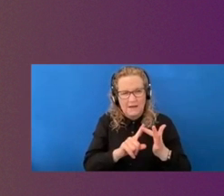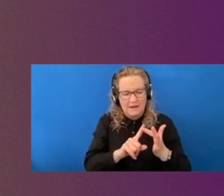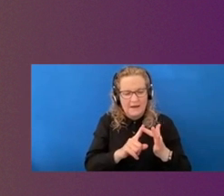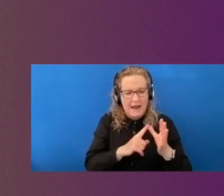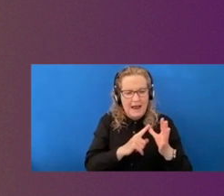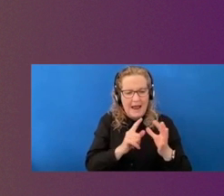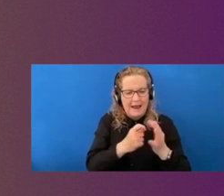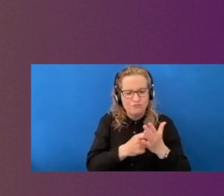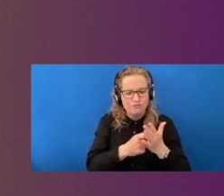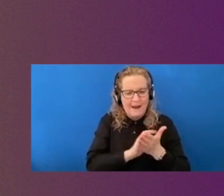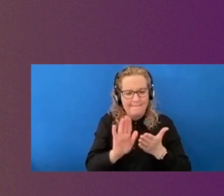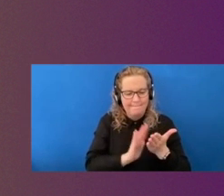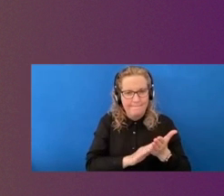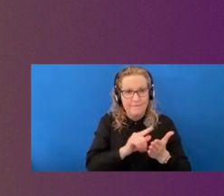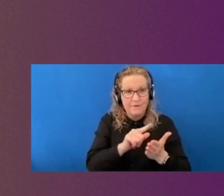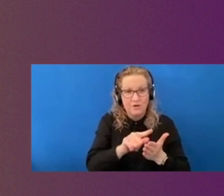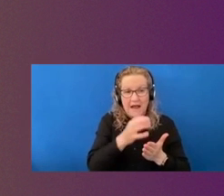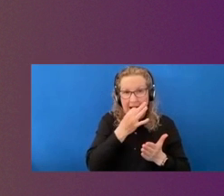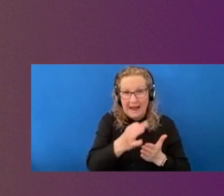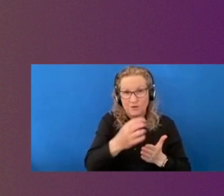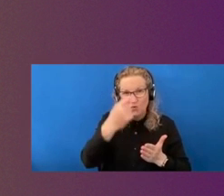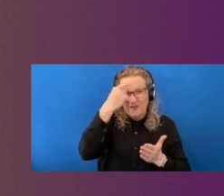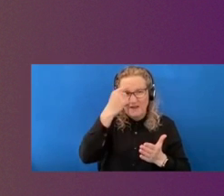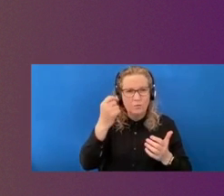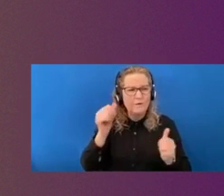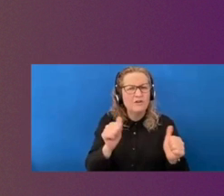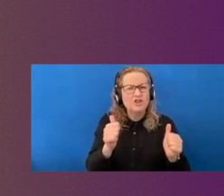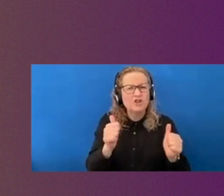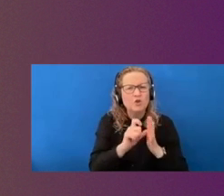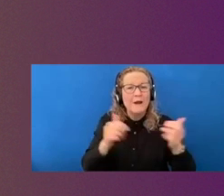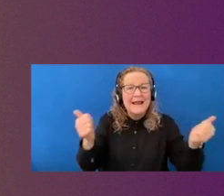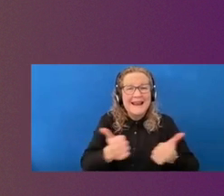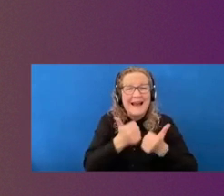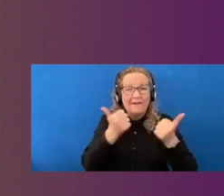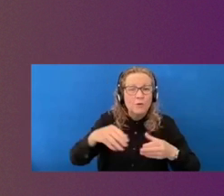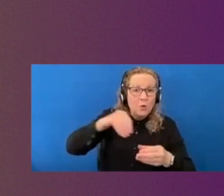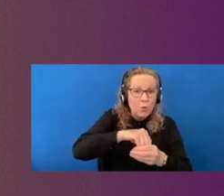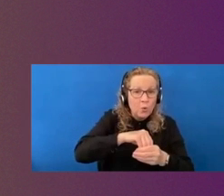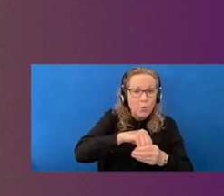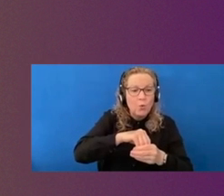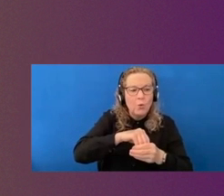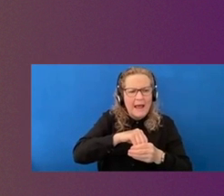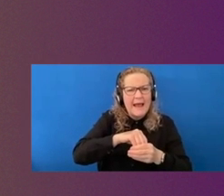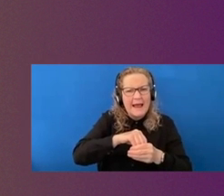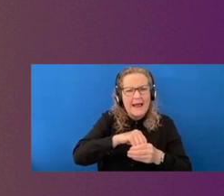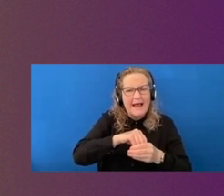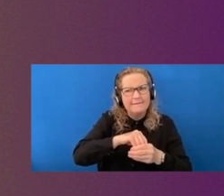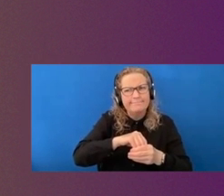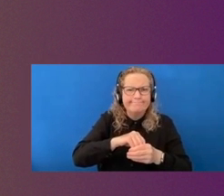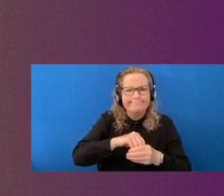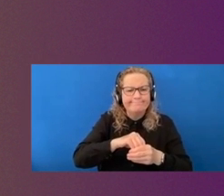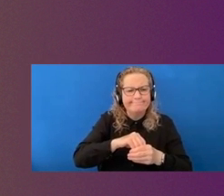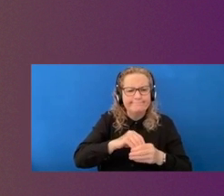been done to include and accommodate people with disabilities um simply no